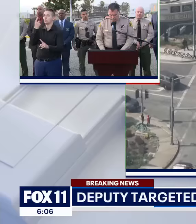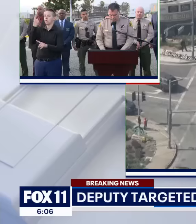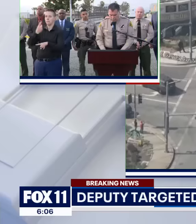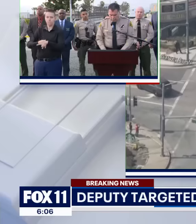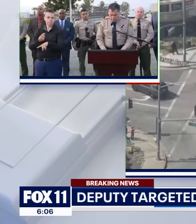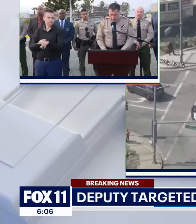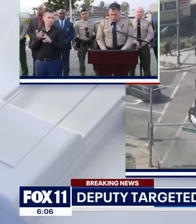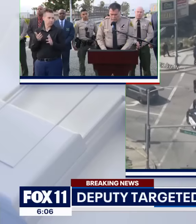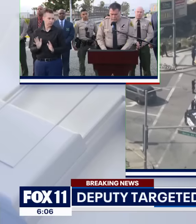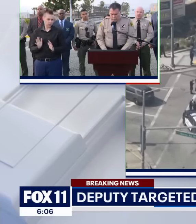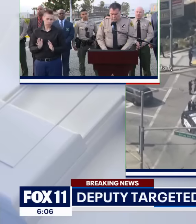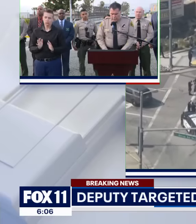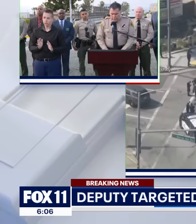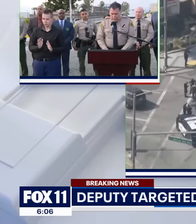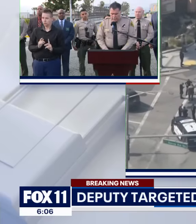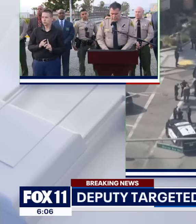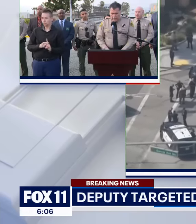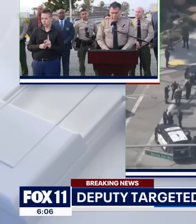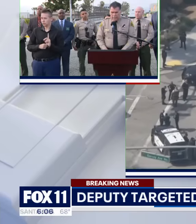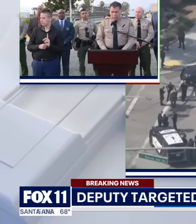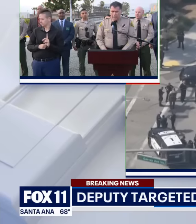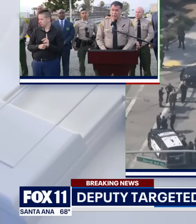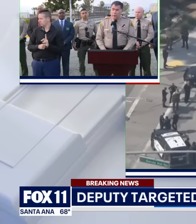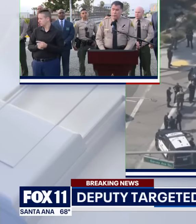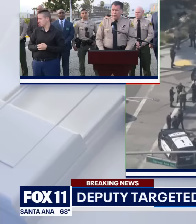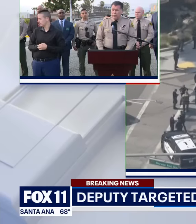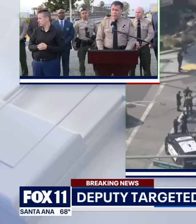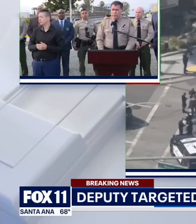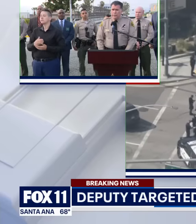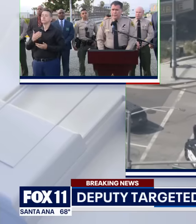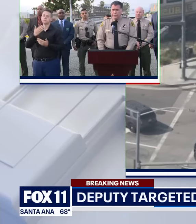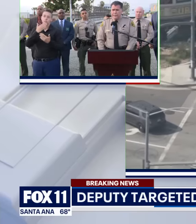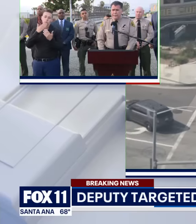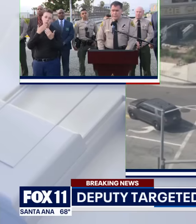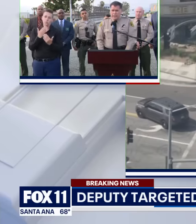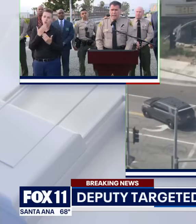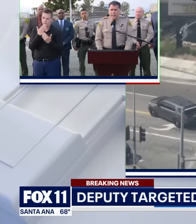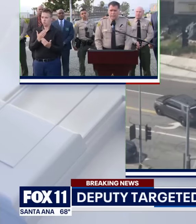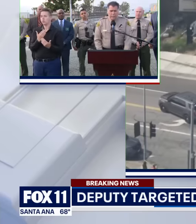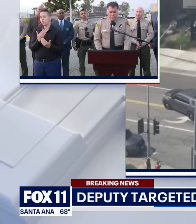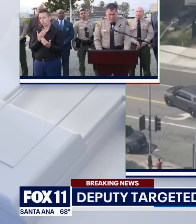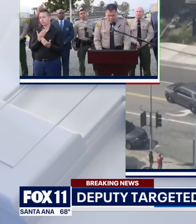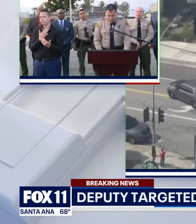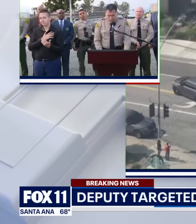God, the bullet did not penetrate his bulletproof vest.